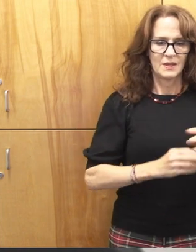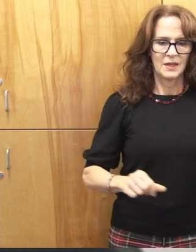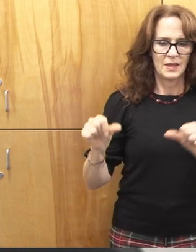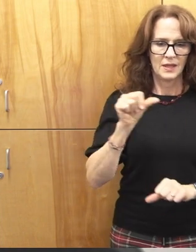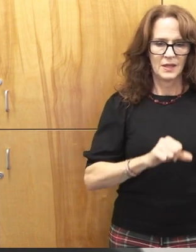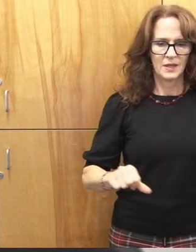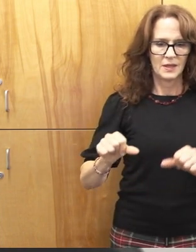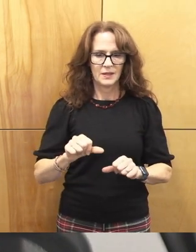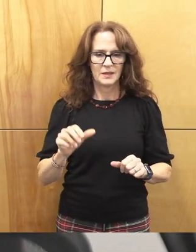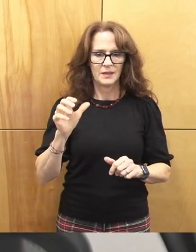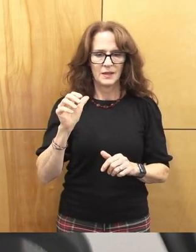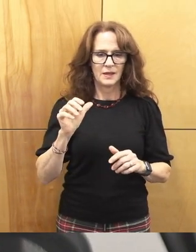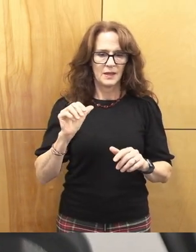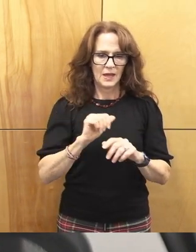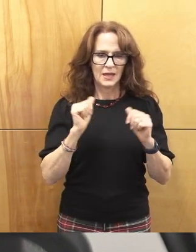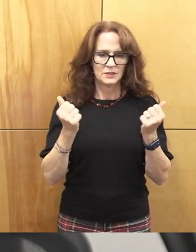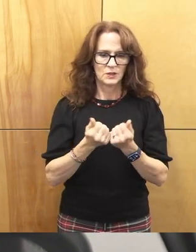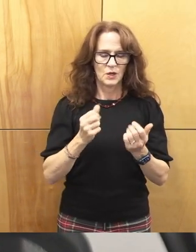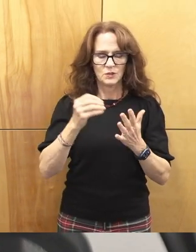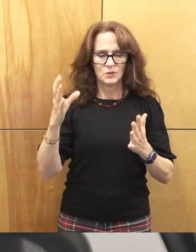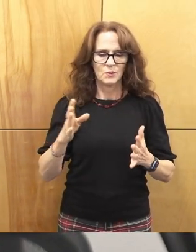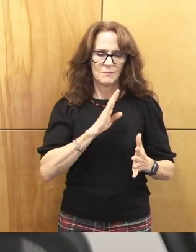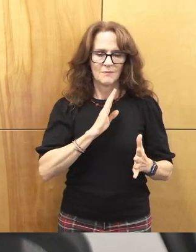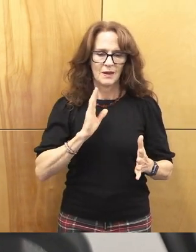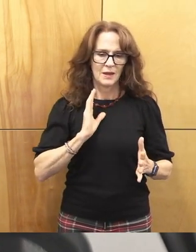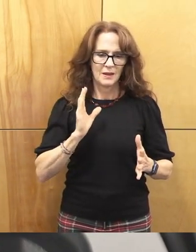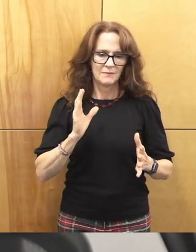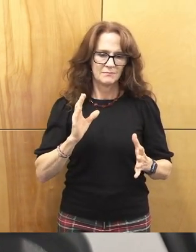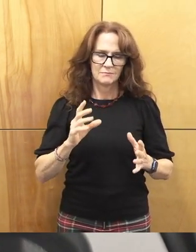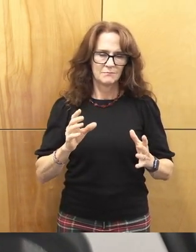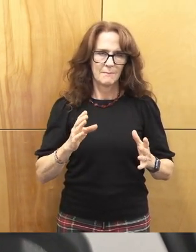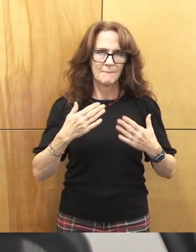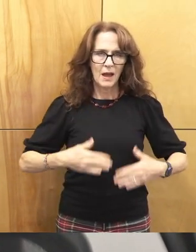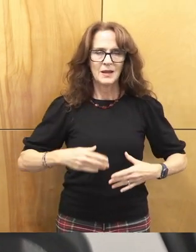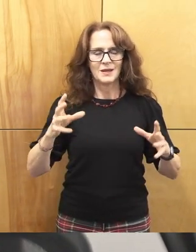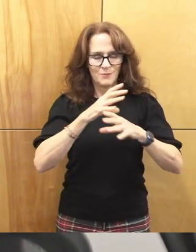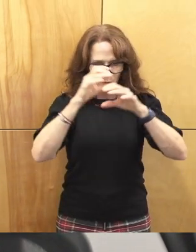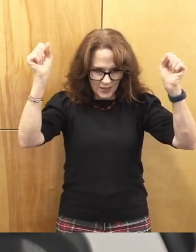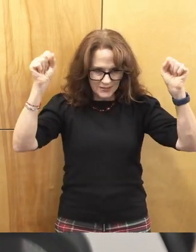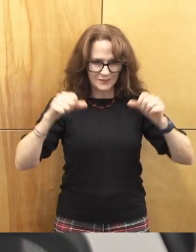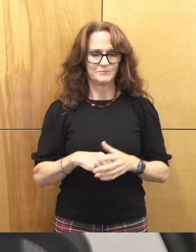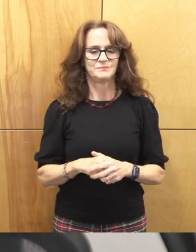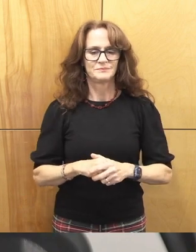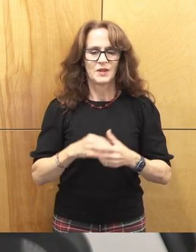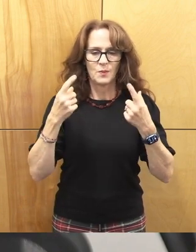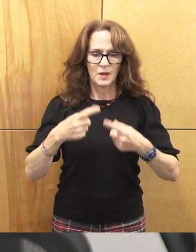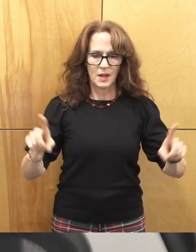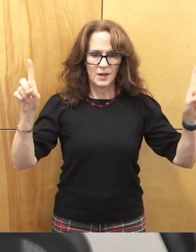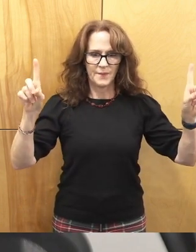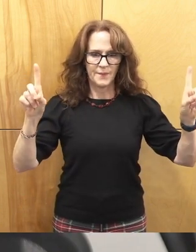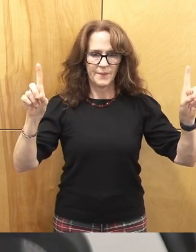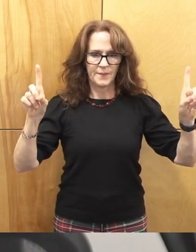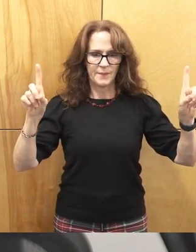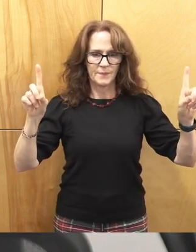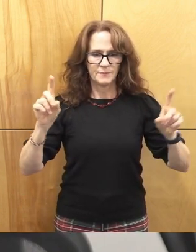associated student body president. I first wanted to announce the new distinguish that CAMS has obtained,